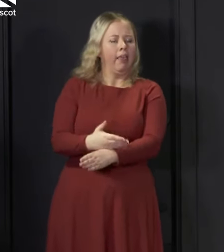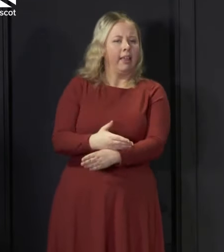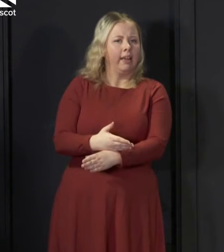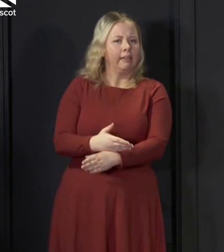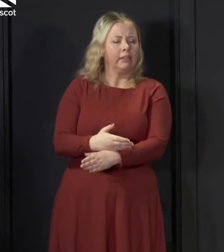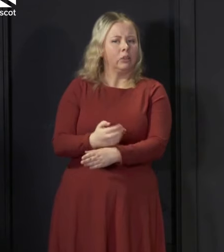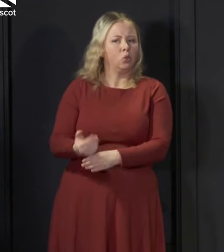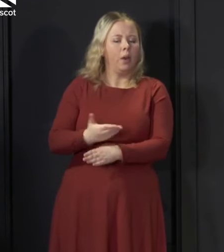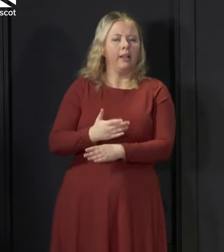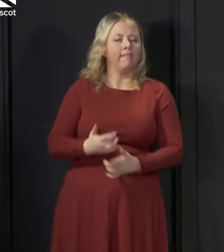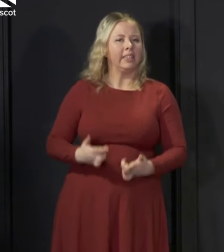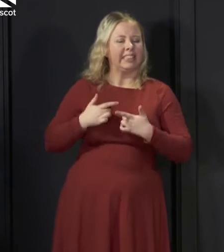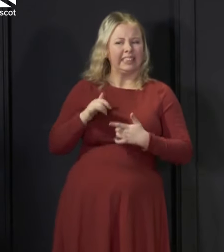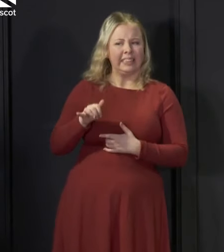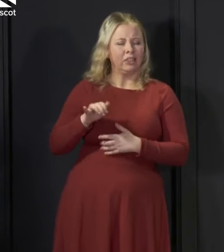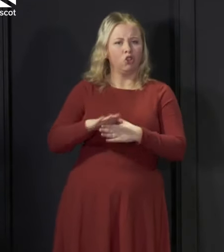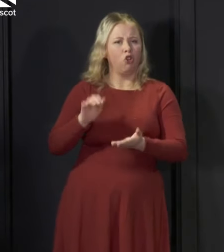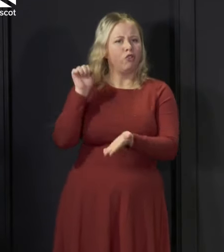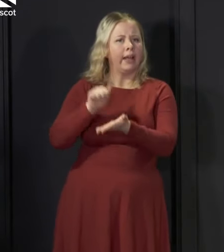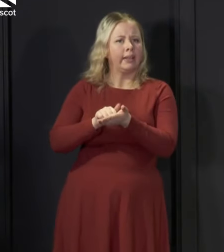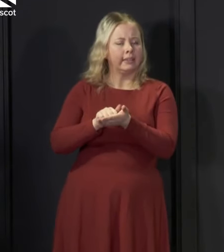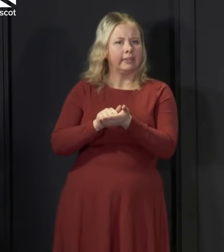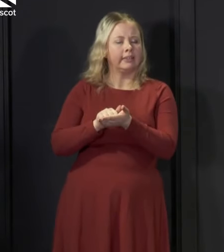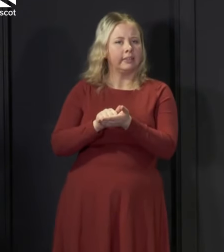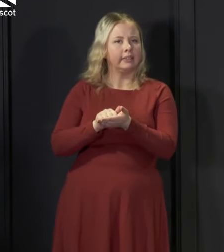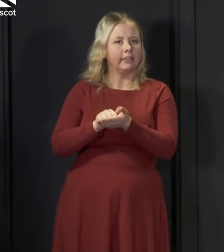best interests of tackling the virus, then clearly I wouldn't want to go along with that